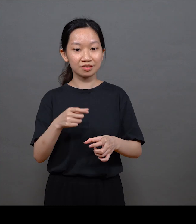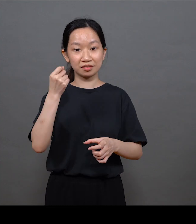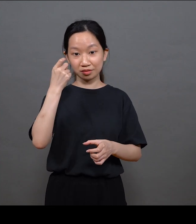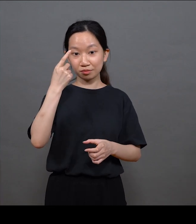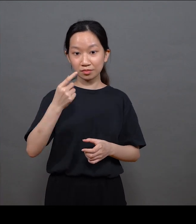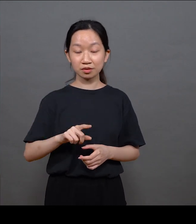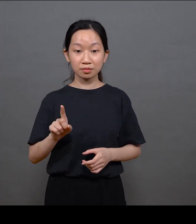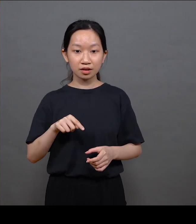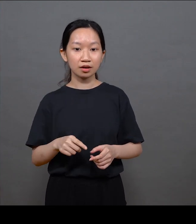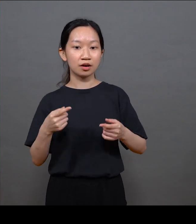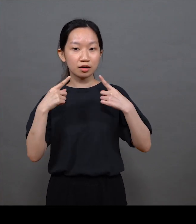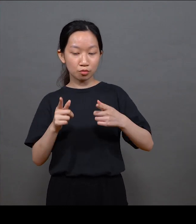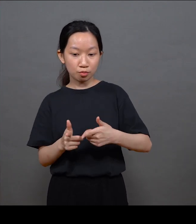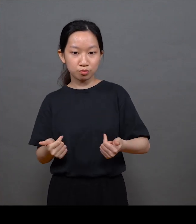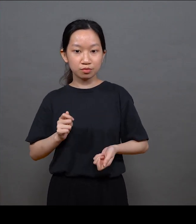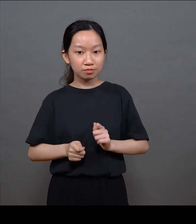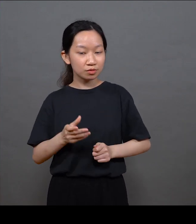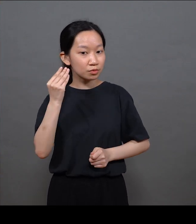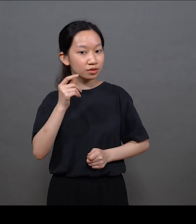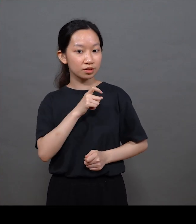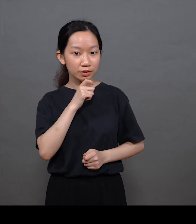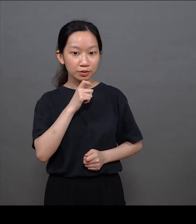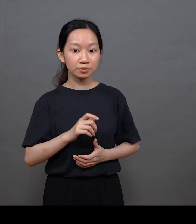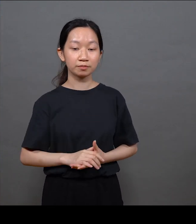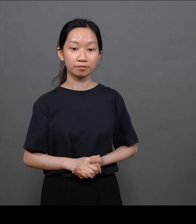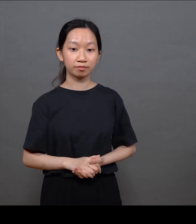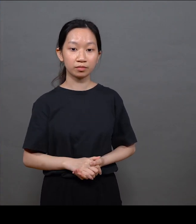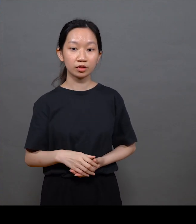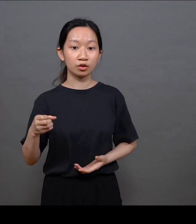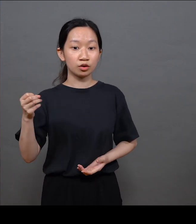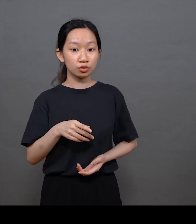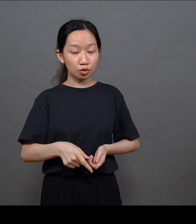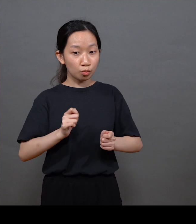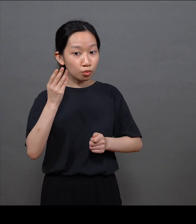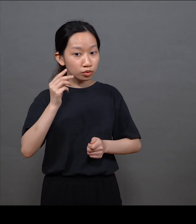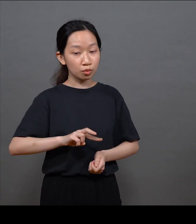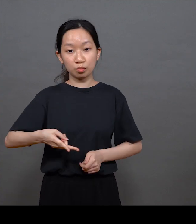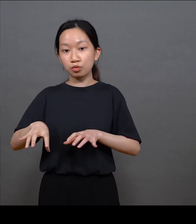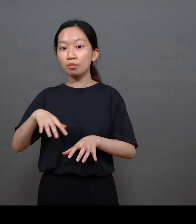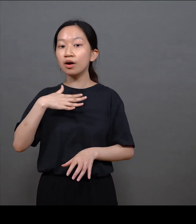with these sound pads you can drum along to the sounds [various animal sounds] And then there's even like an animal setting